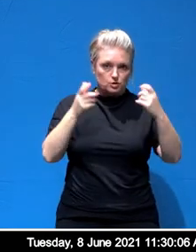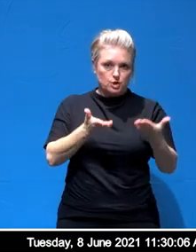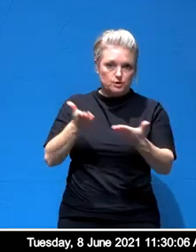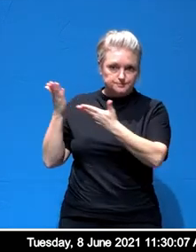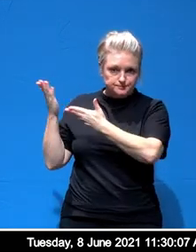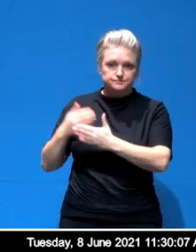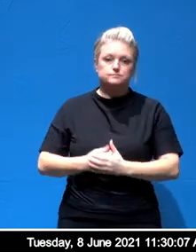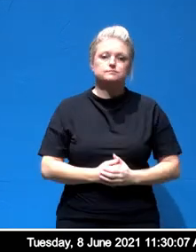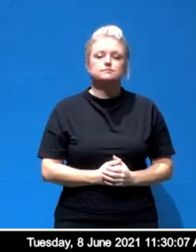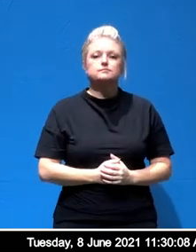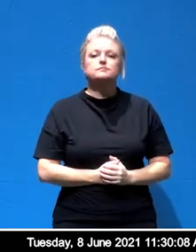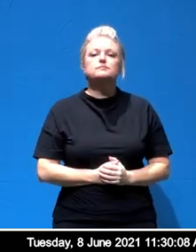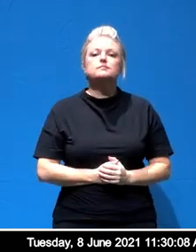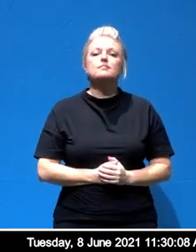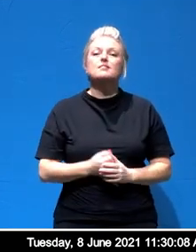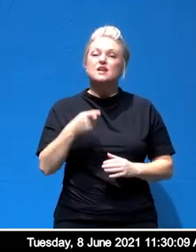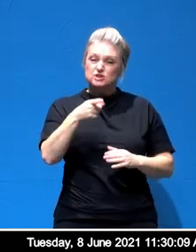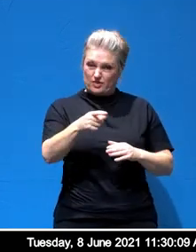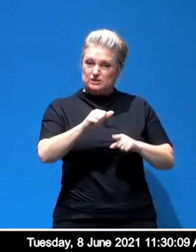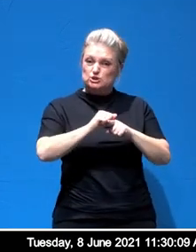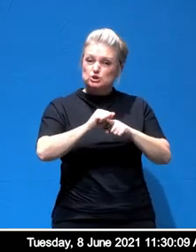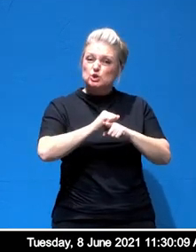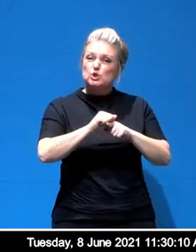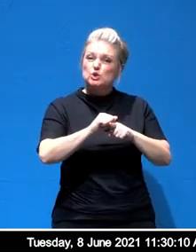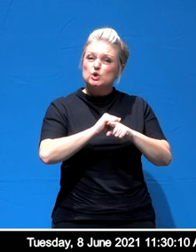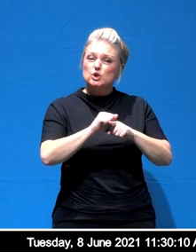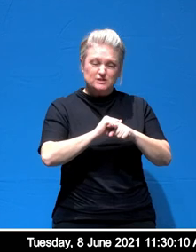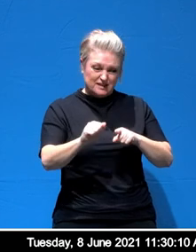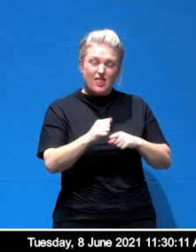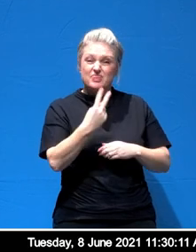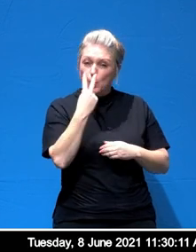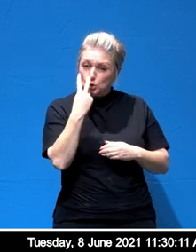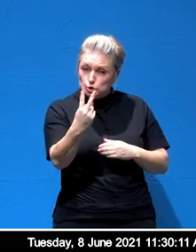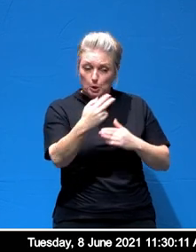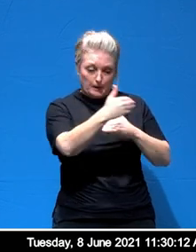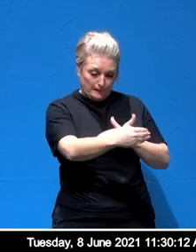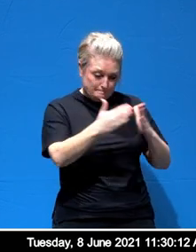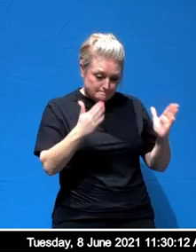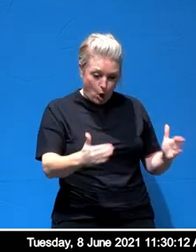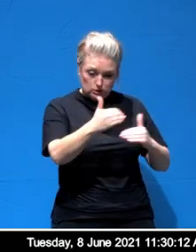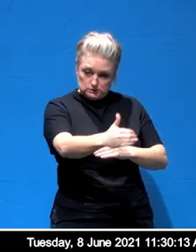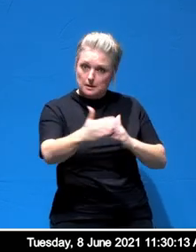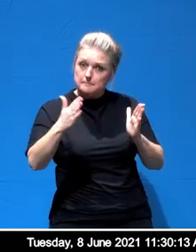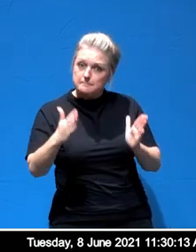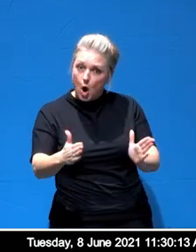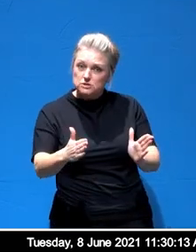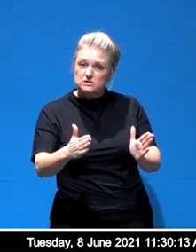This is a collection of shoes. There were actually about two boxes. And I don't think there was one good pair of shoes in them.